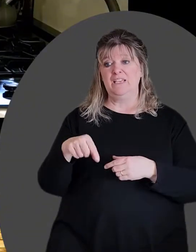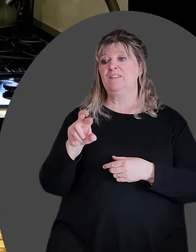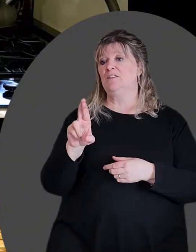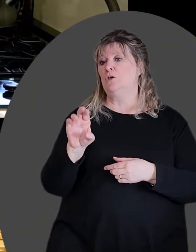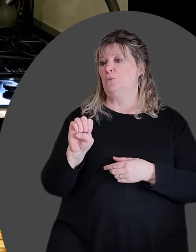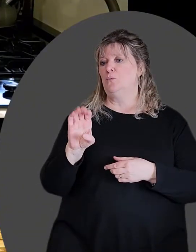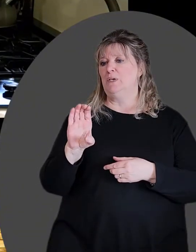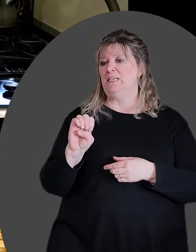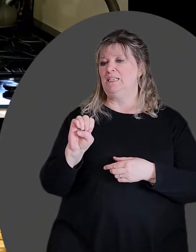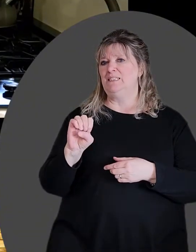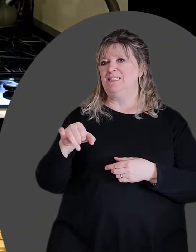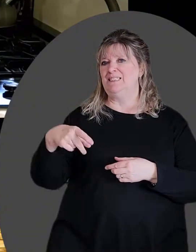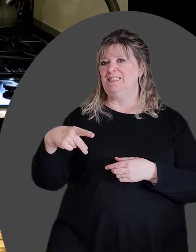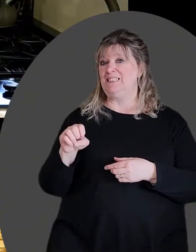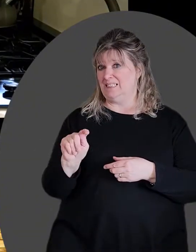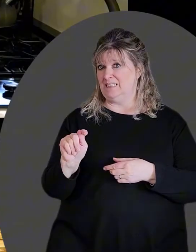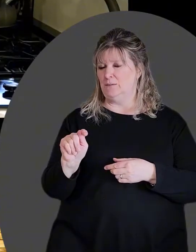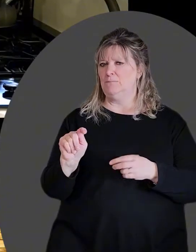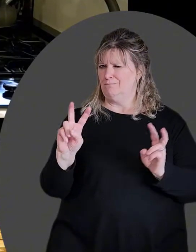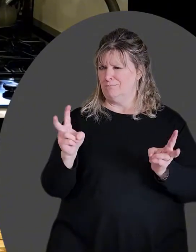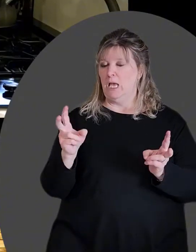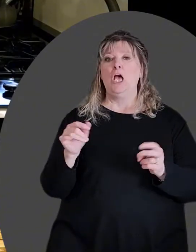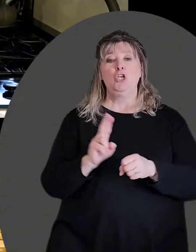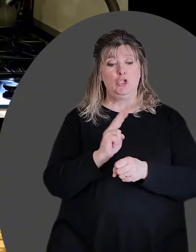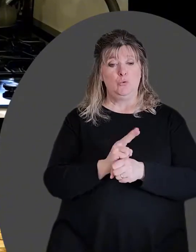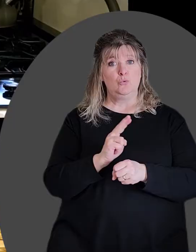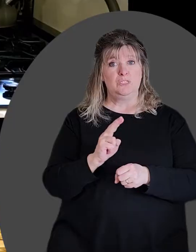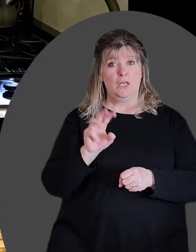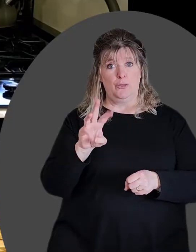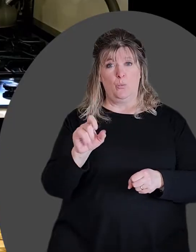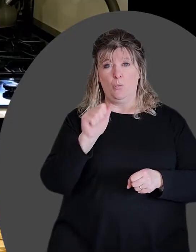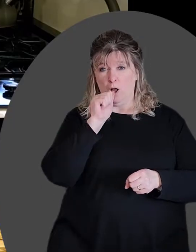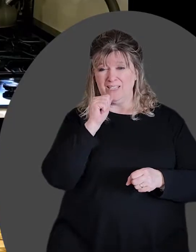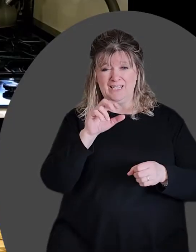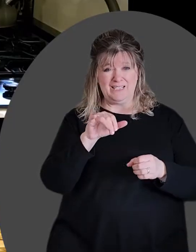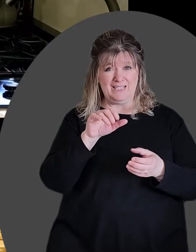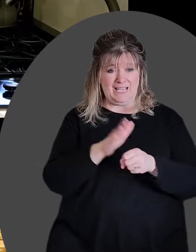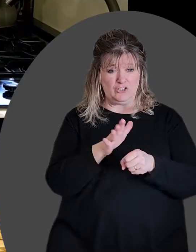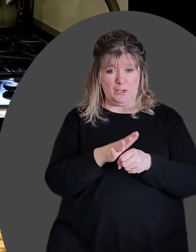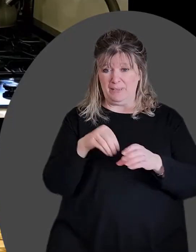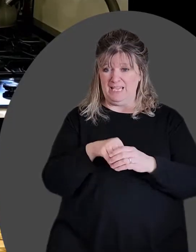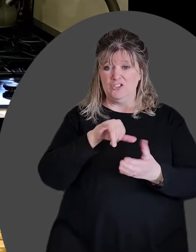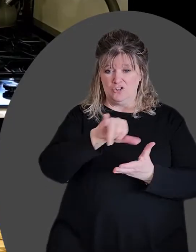uh use this walnut ketchup in sauces and gravies